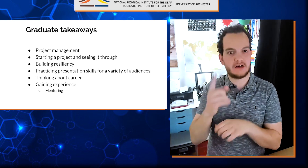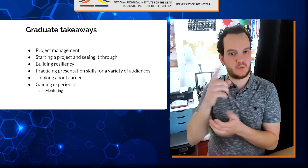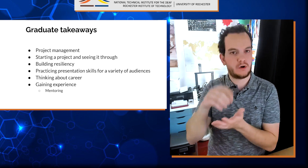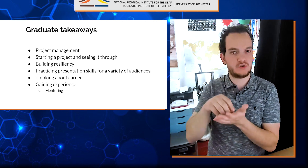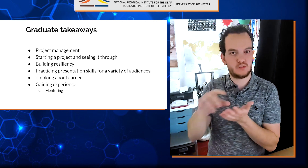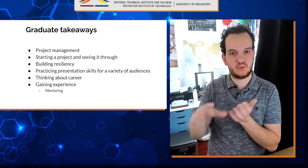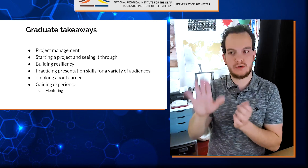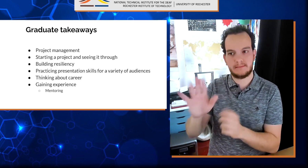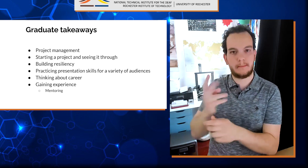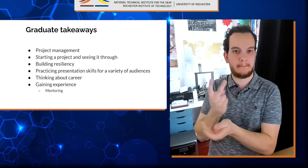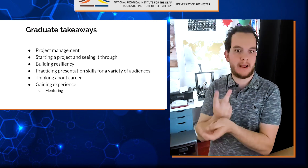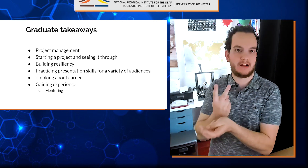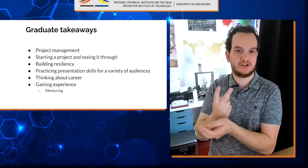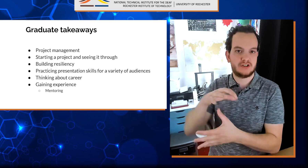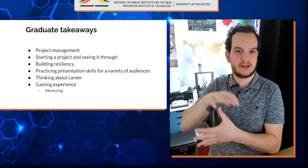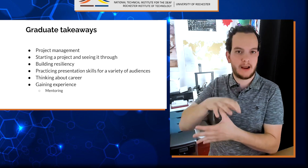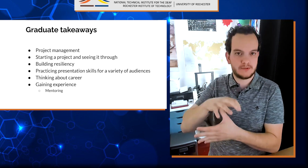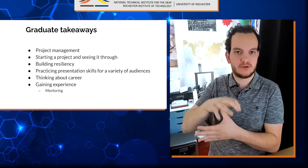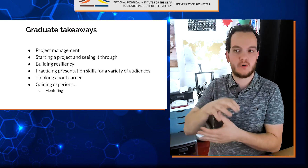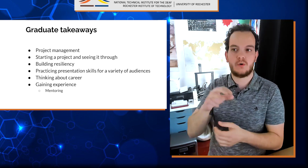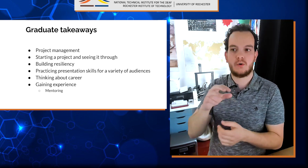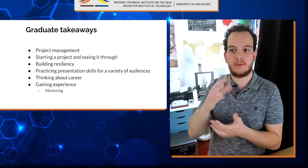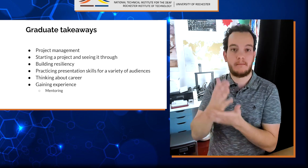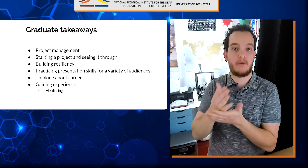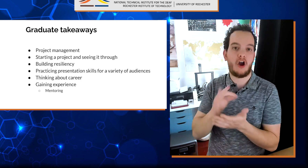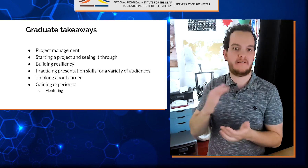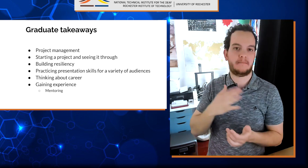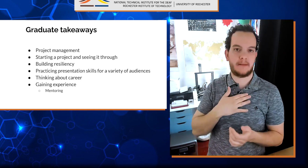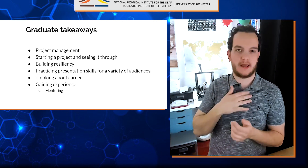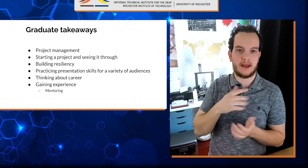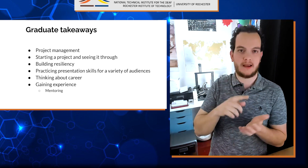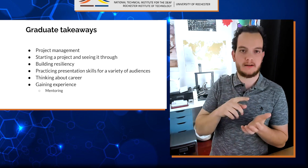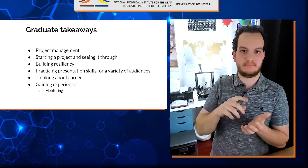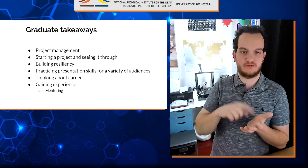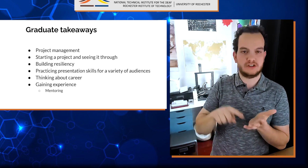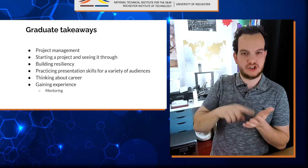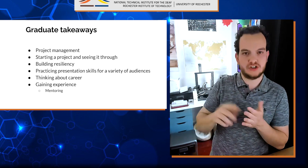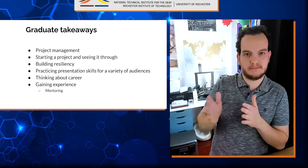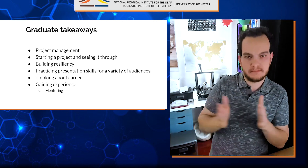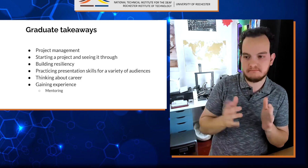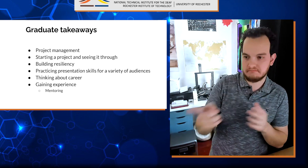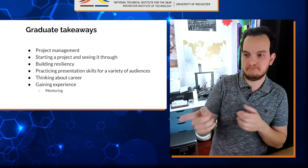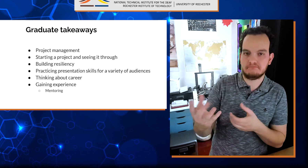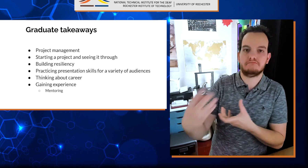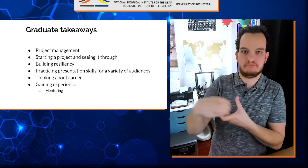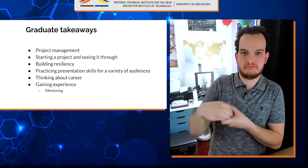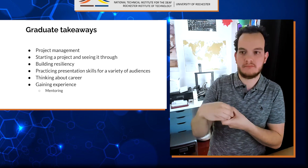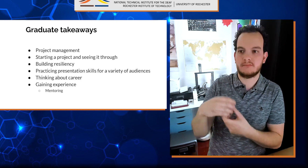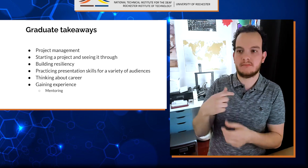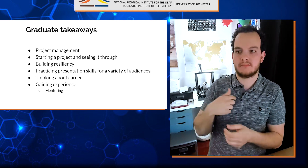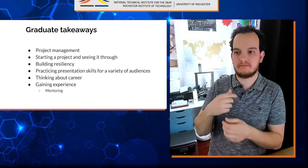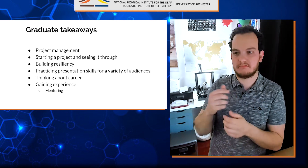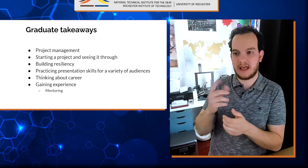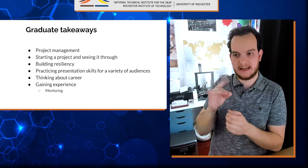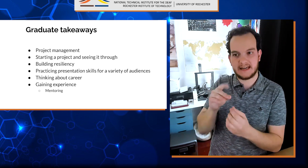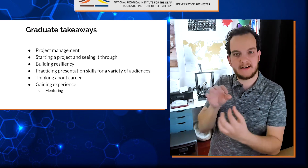I also advised a master's student with their master's capstone. They were working on one of my research projects,